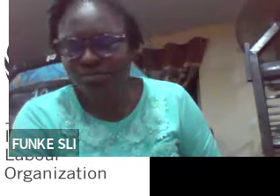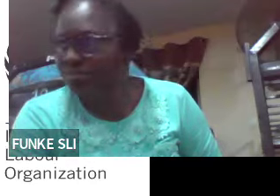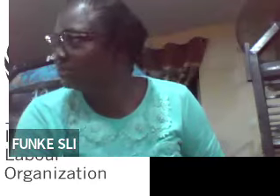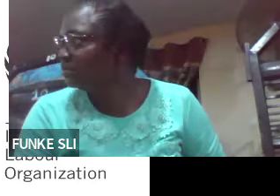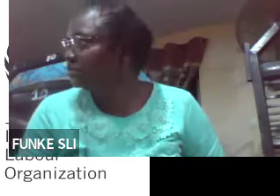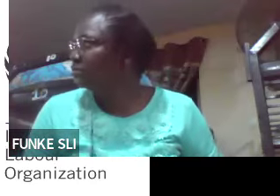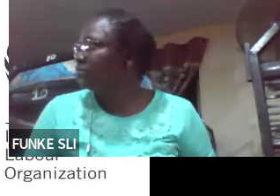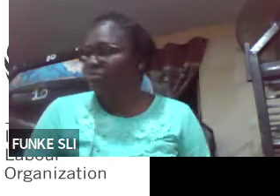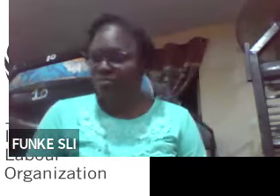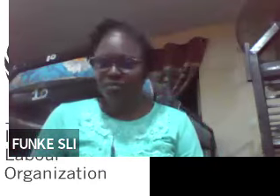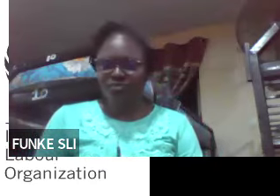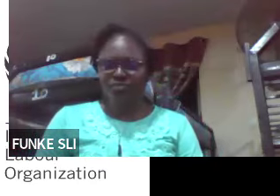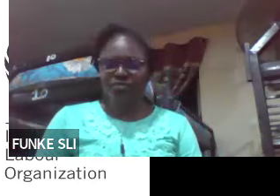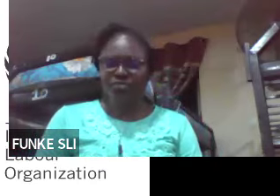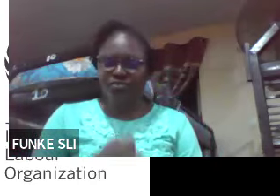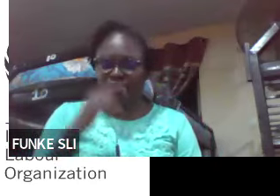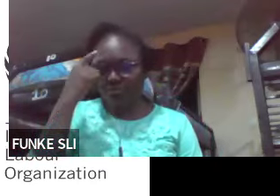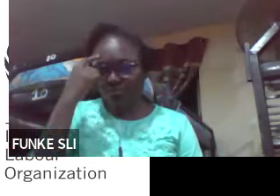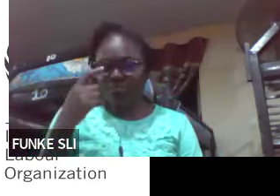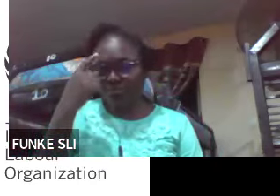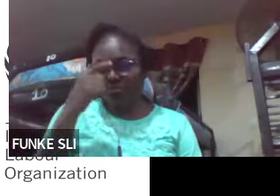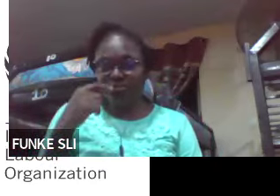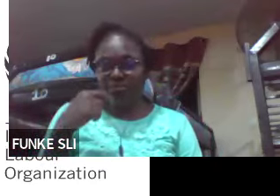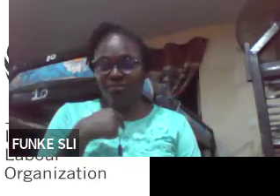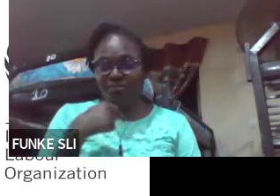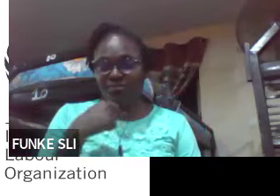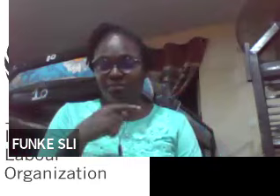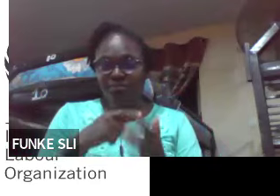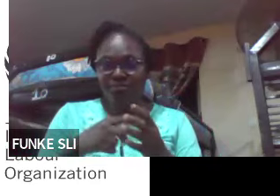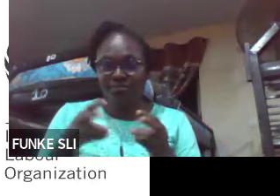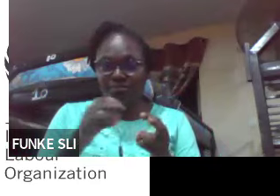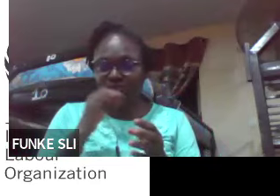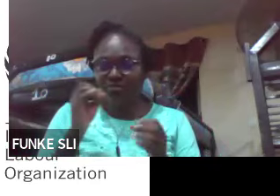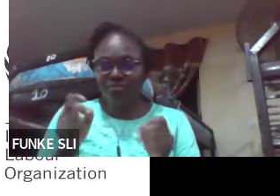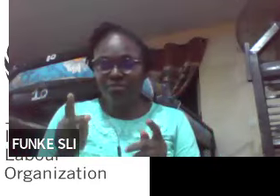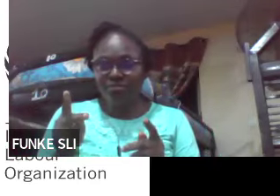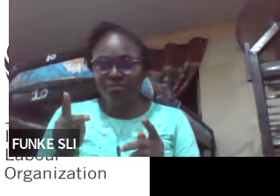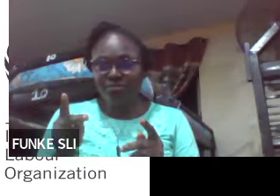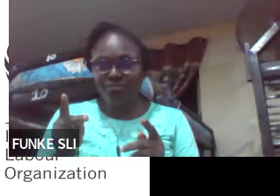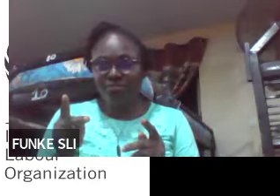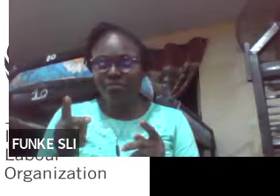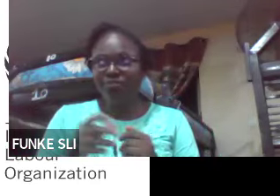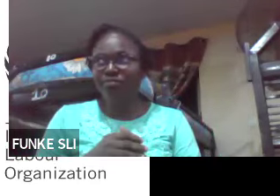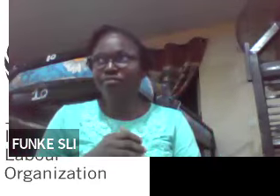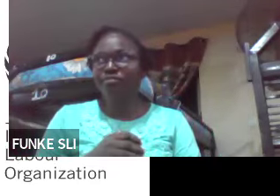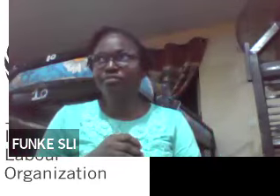Juliet chinyere orji: Yeah, yes, I think for me, for me this way is okay. joy: Nice. sola bakre: Okay. joy: Hmm.